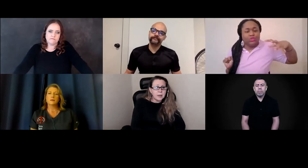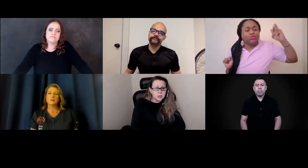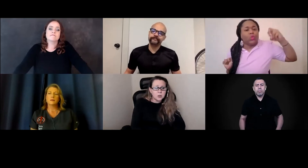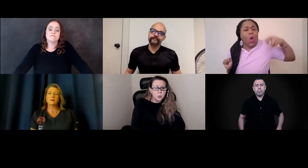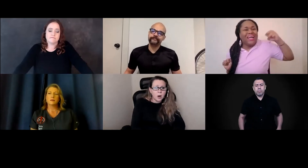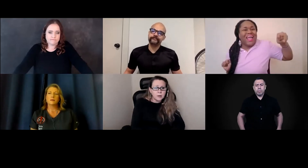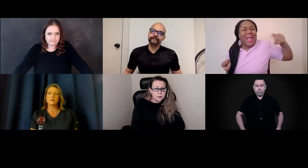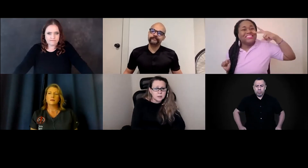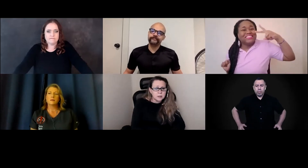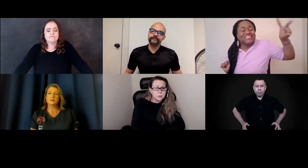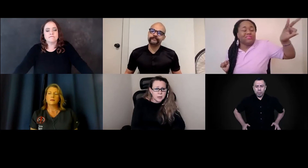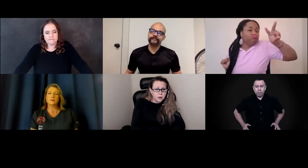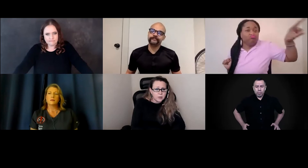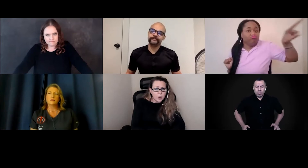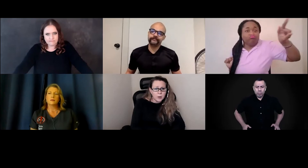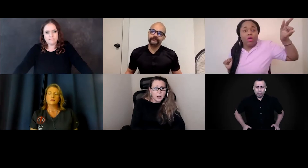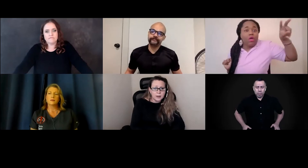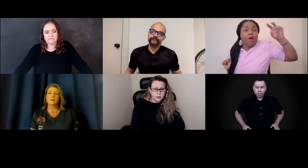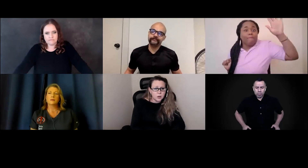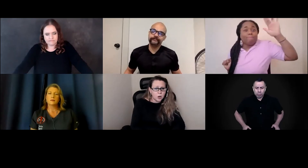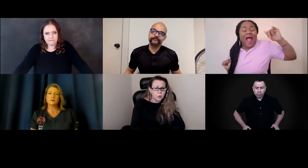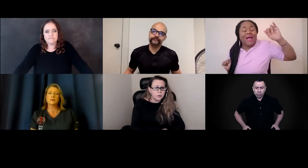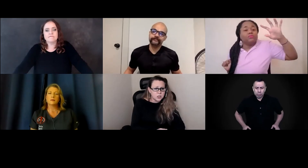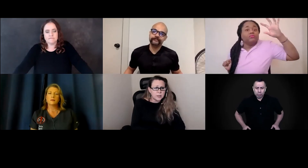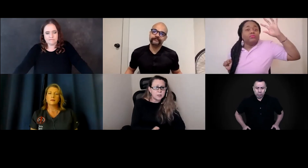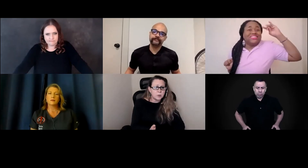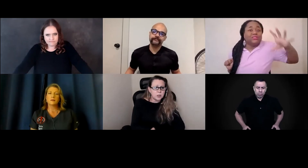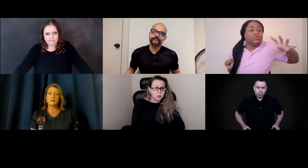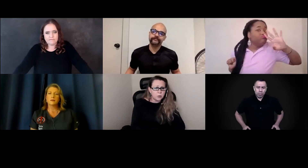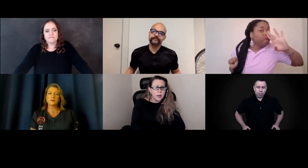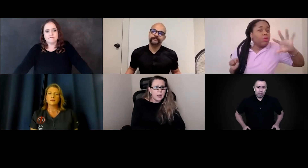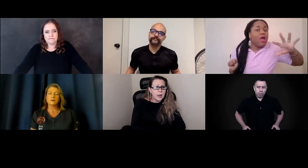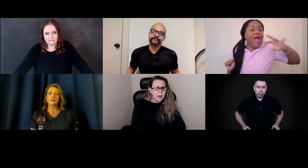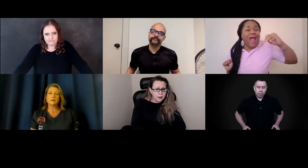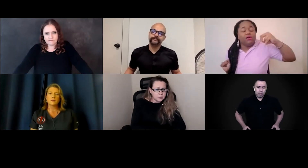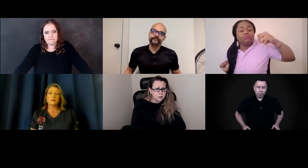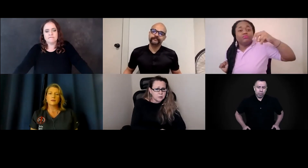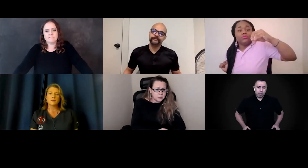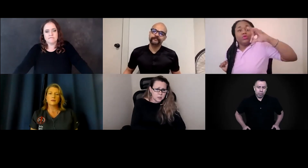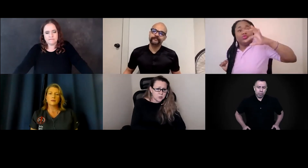Make sure you're next to the speaker so I can go visually between you and the teacher